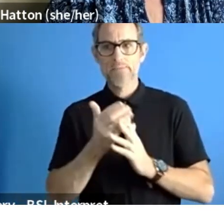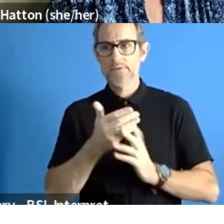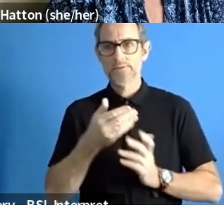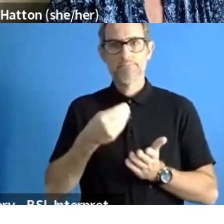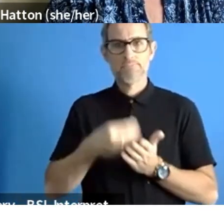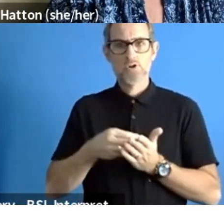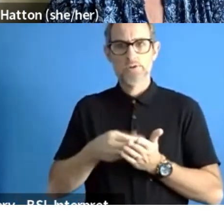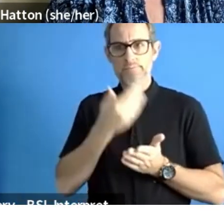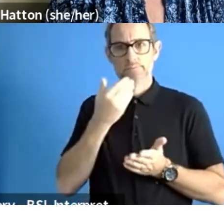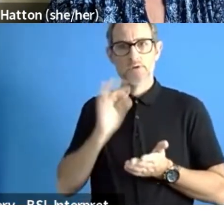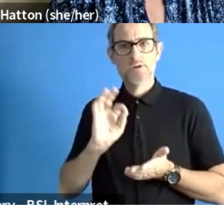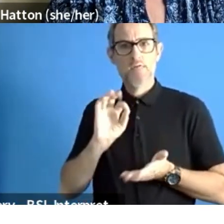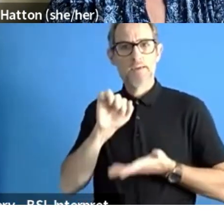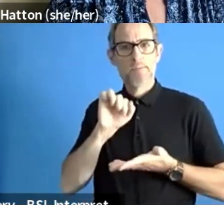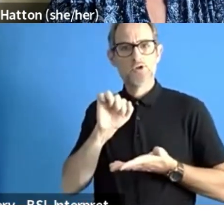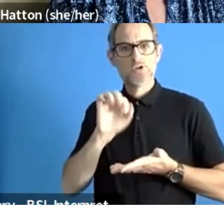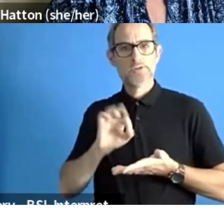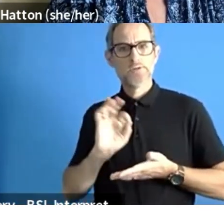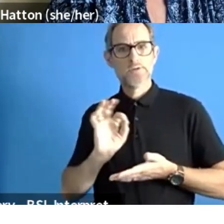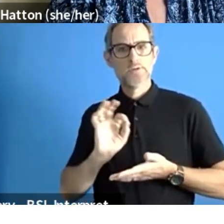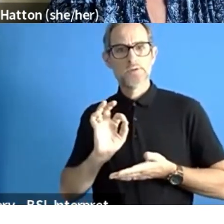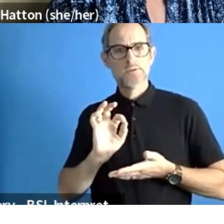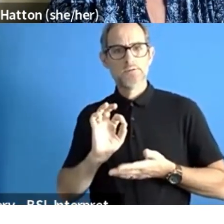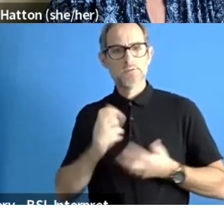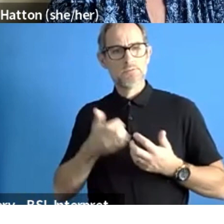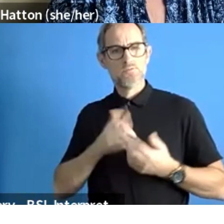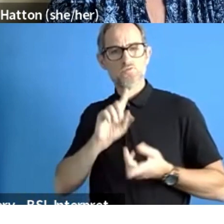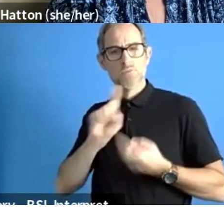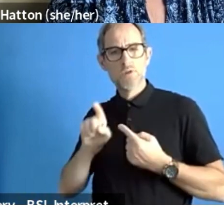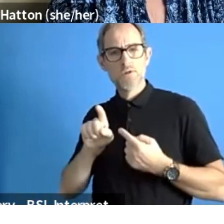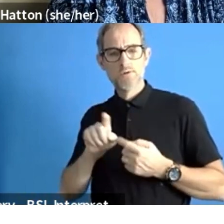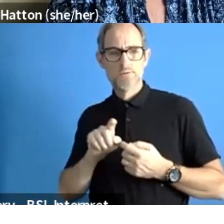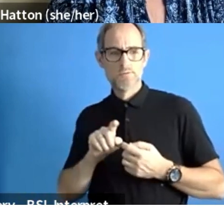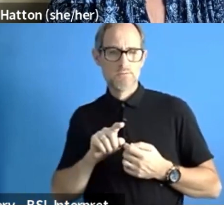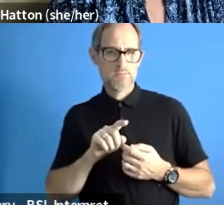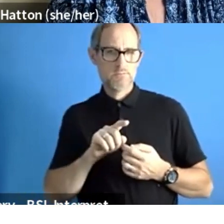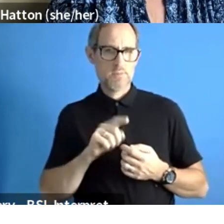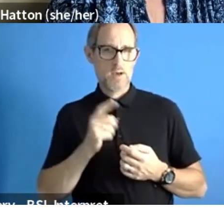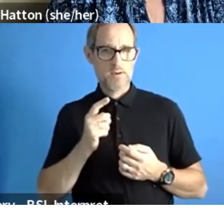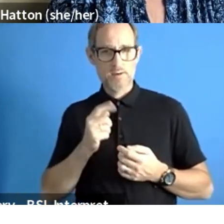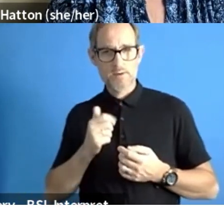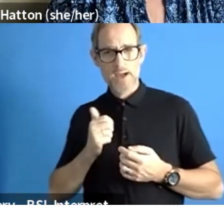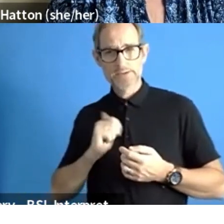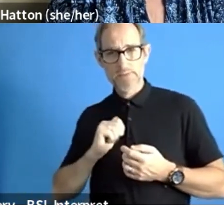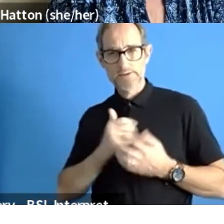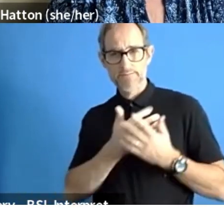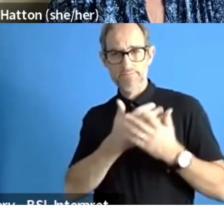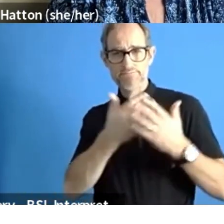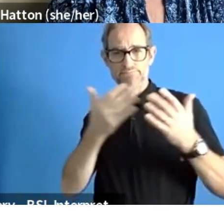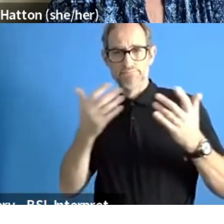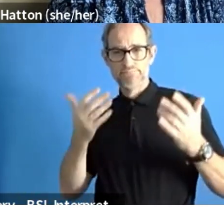this work. I imagine there are many charities in this space who are keen